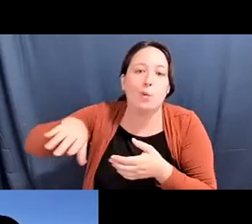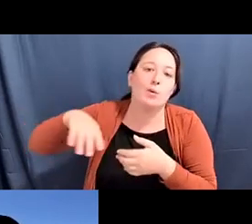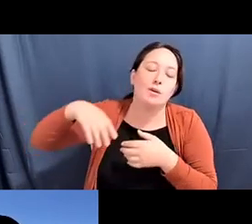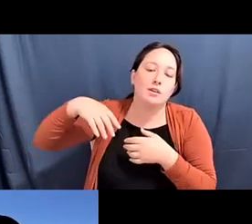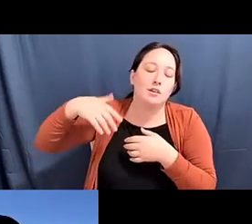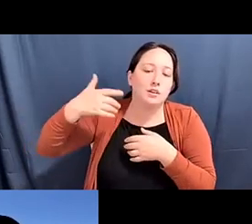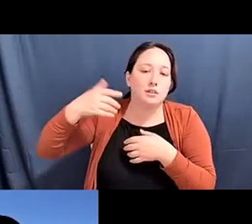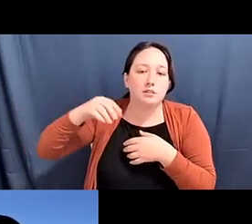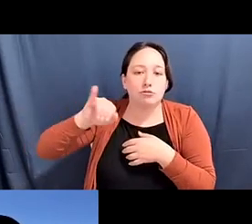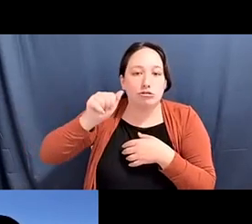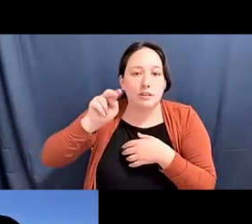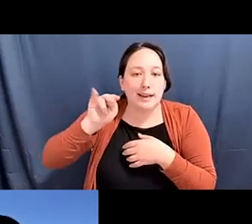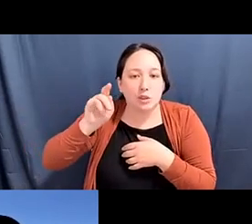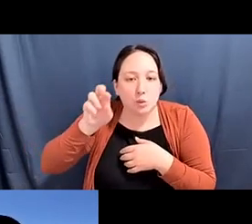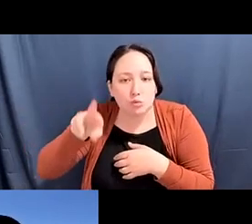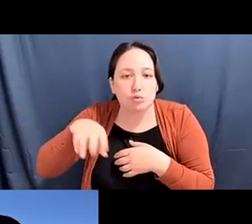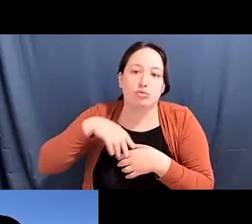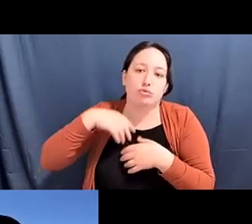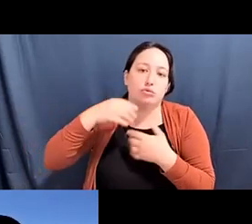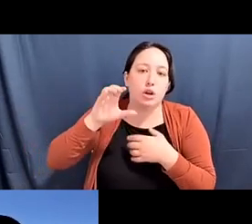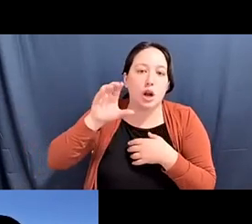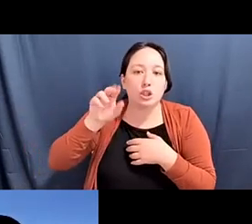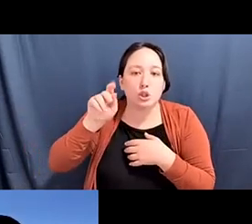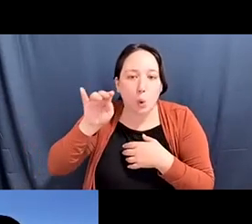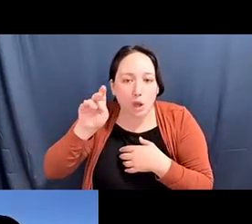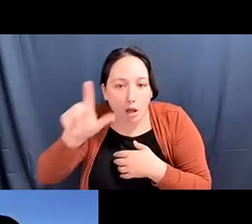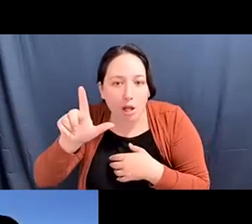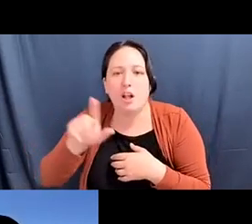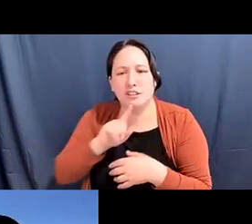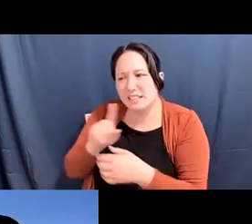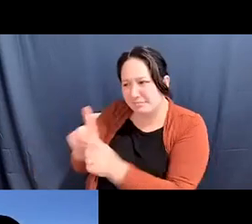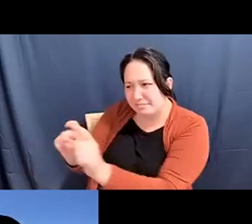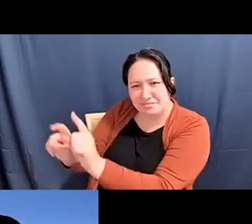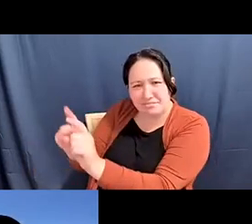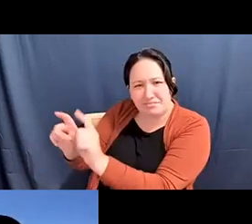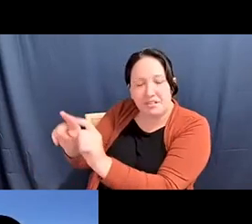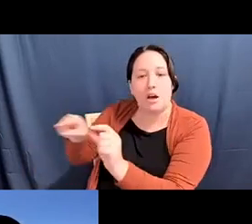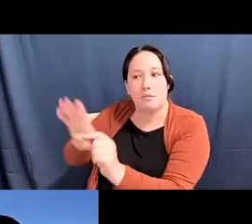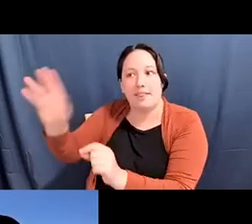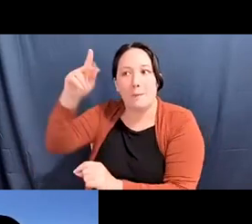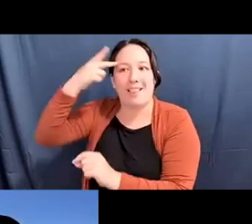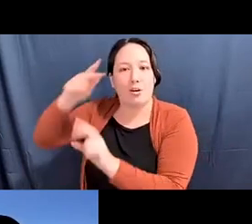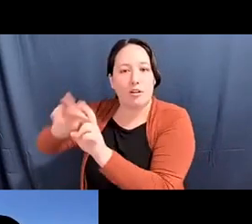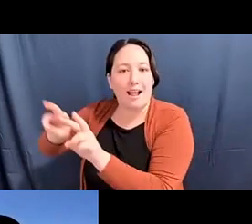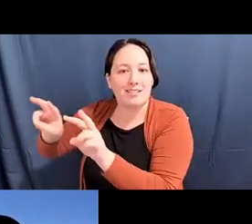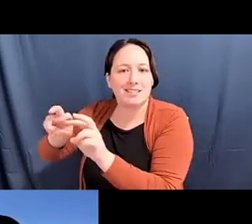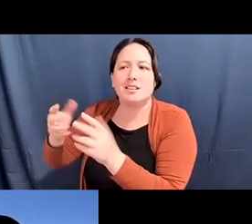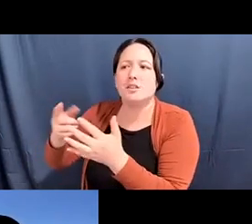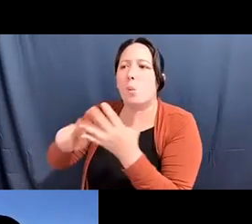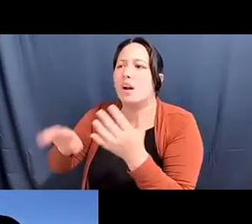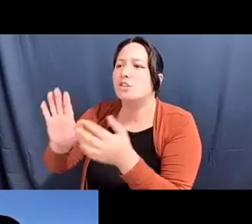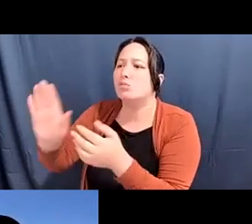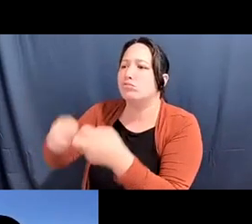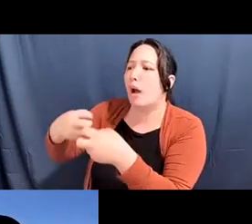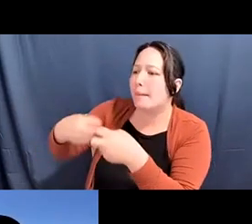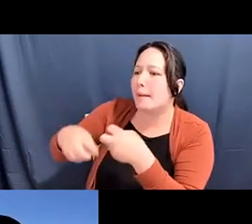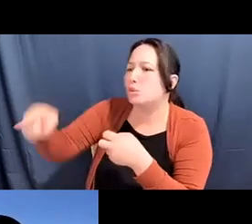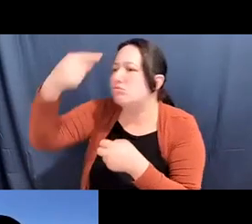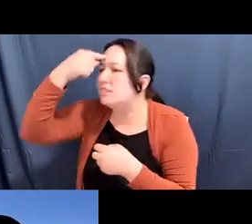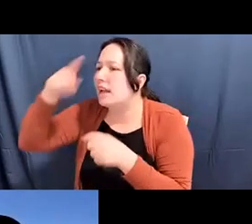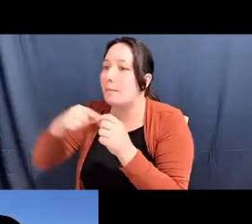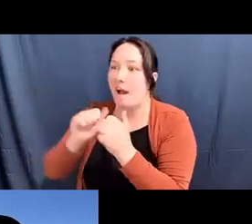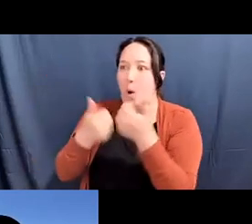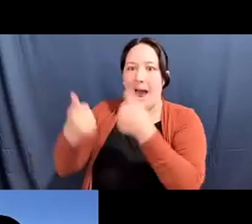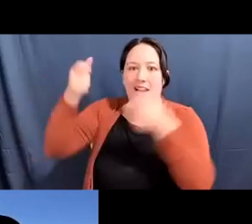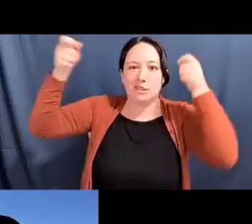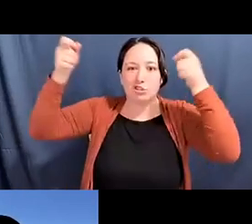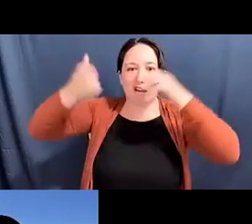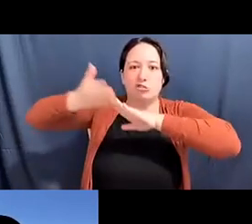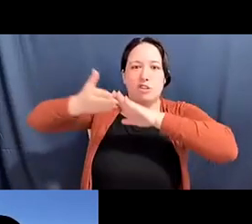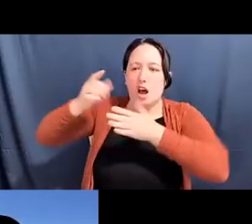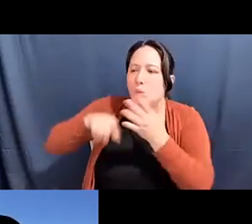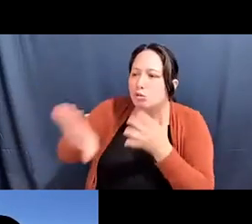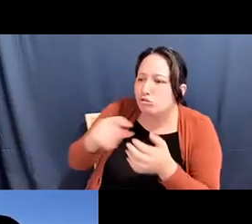Katherine Lee: to actually help them work on the political analysis, right, like what are the questions we need to be asking what are, what are the problems with the ways that the administration is running things, how is this impacting workers,